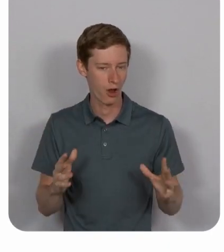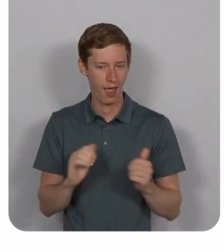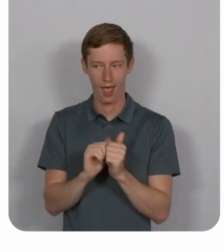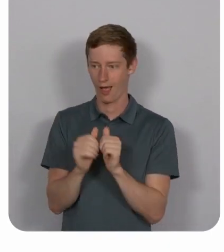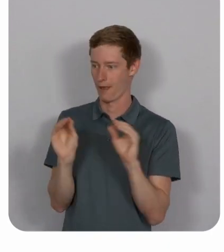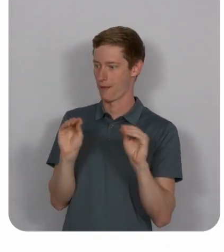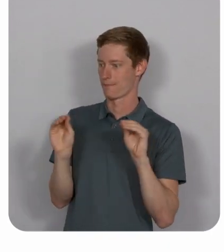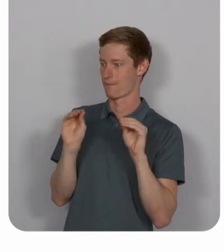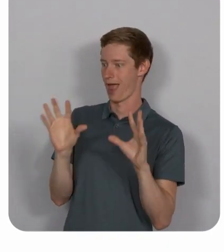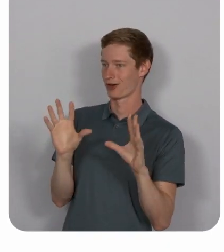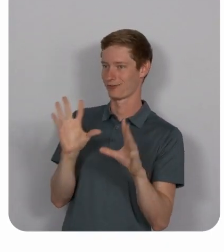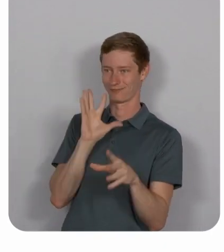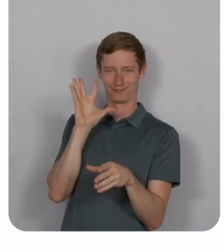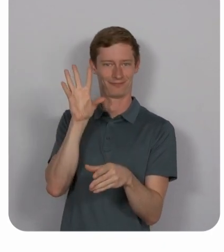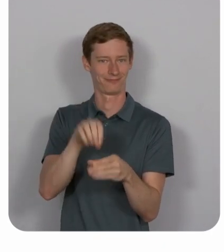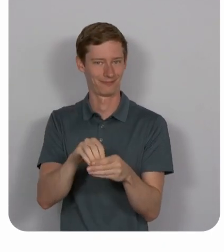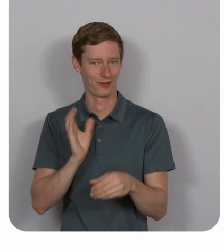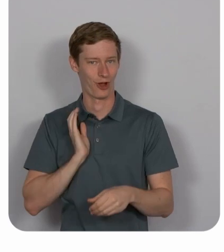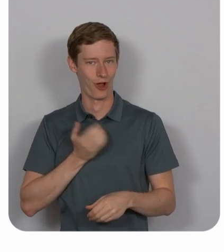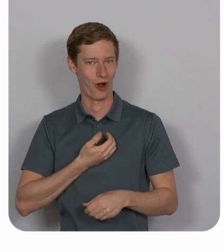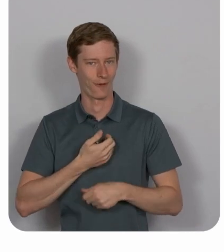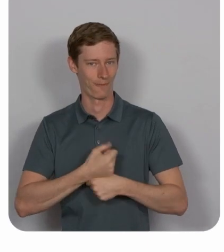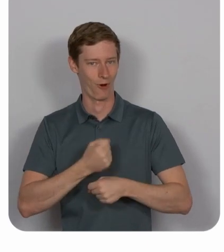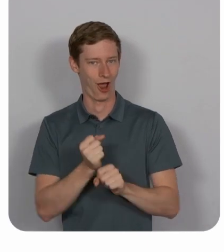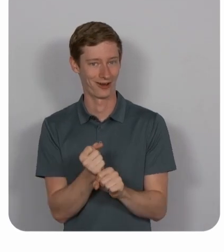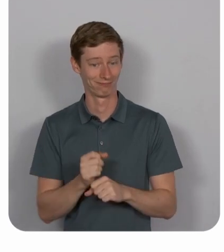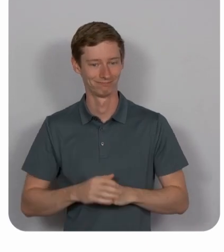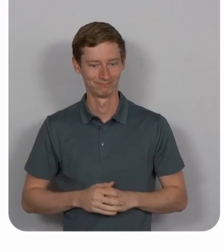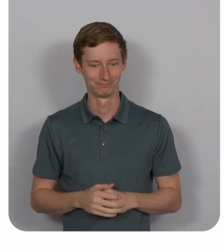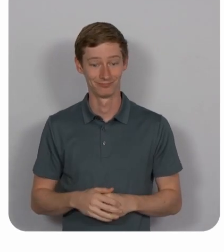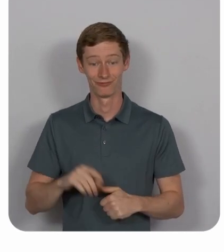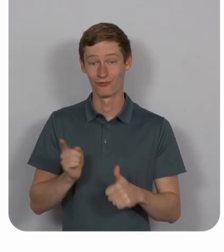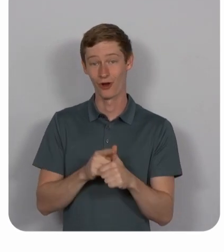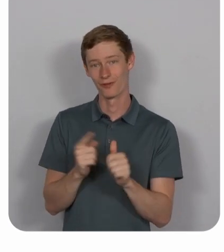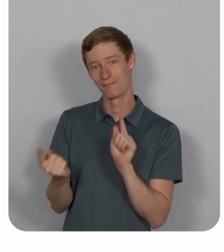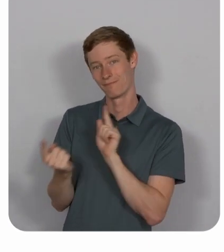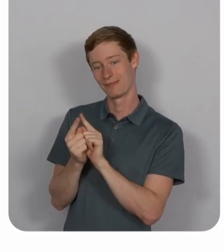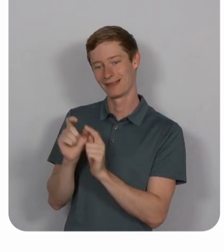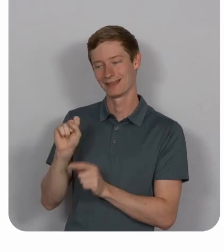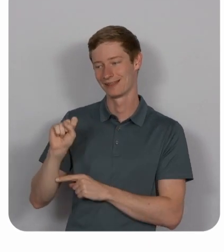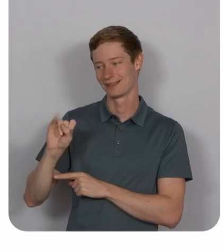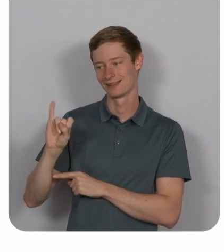and how we’re making magic a part of our product. First meet Sidekick.